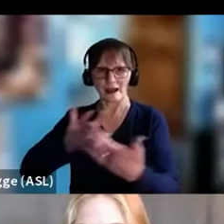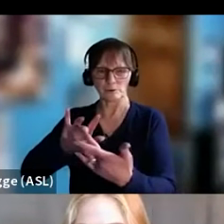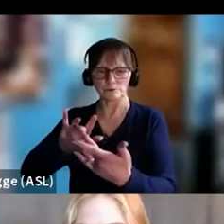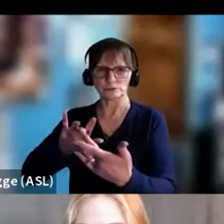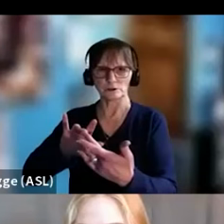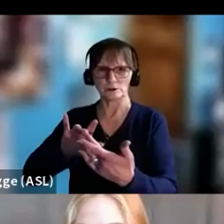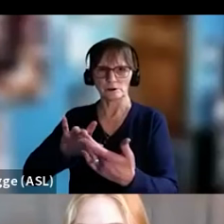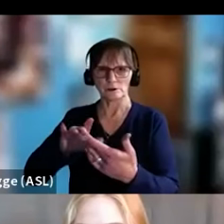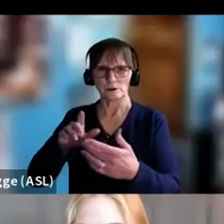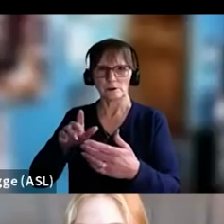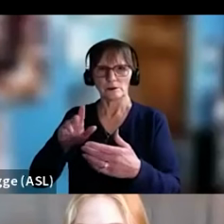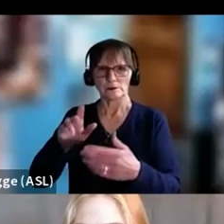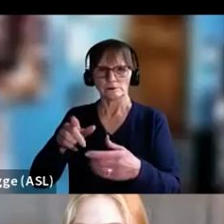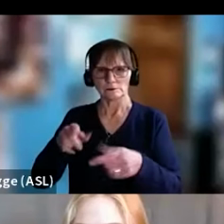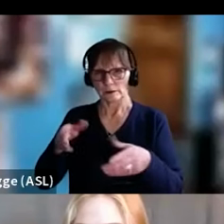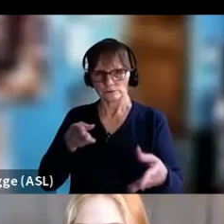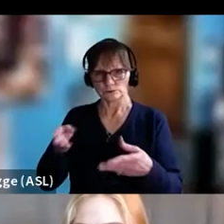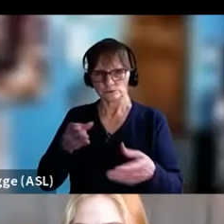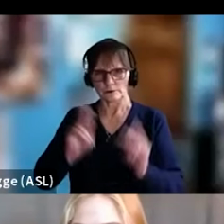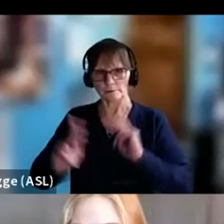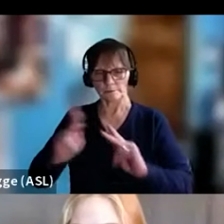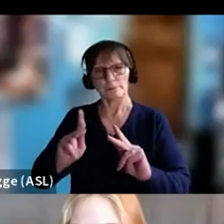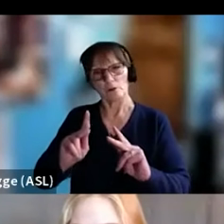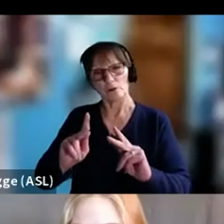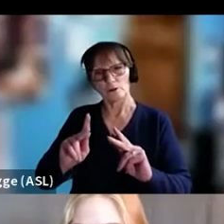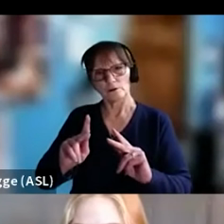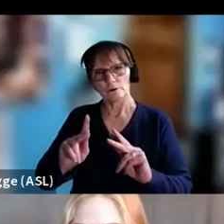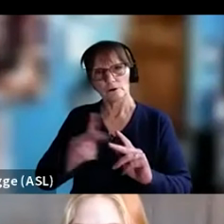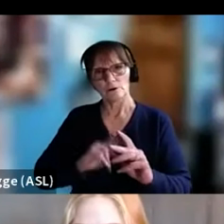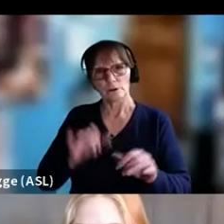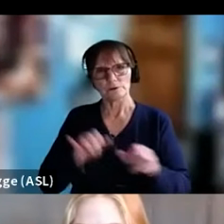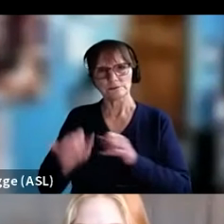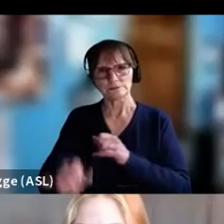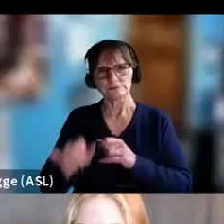I was doing street outreach and serving folks and finding folks that were staying in encampments in the woods.